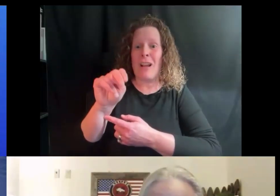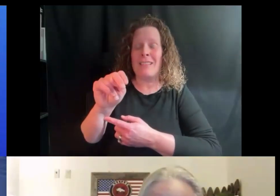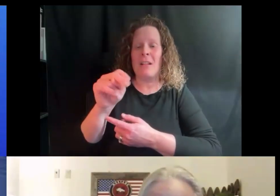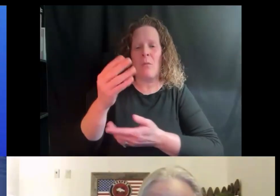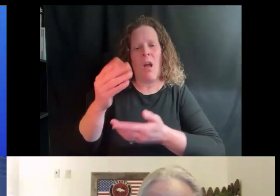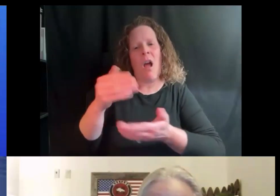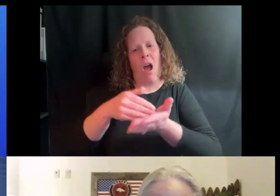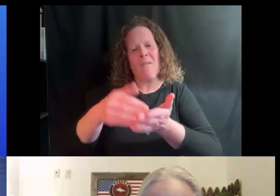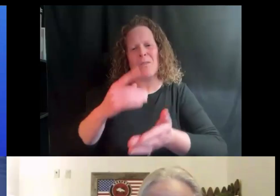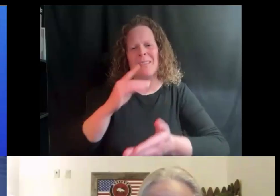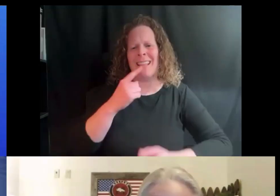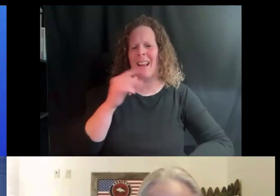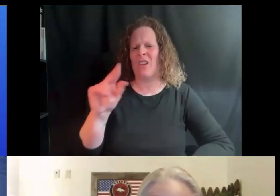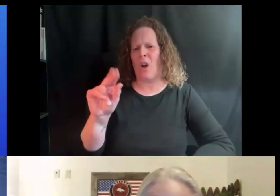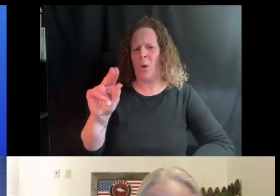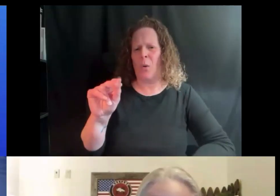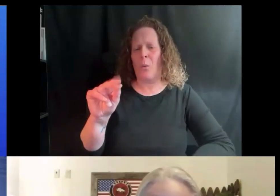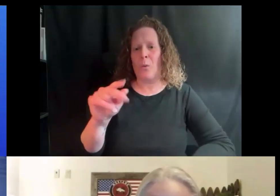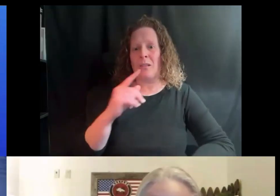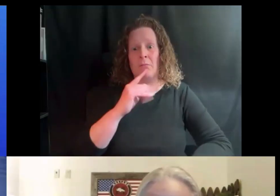in they can be in the office and